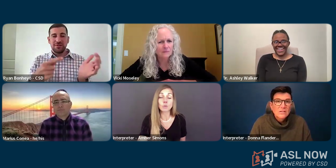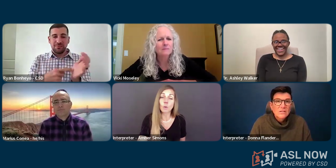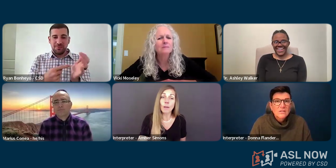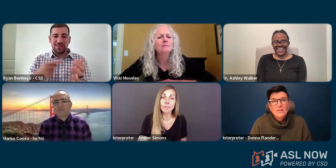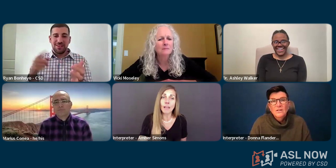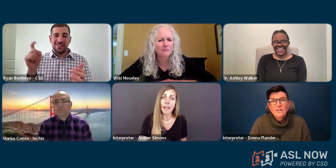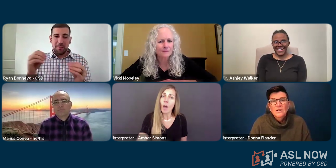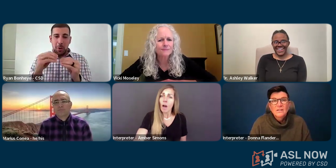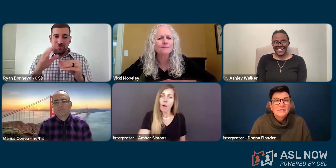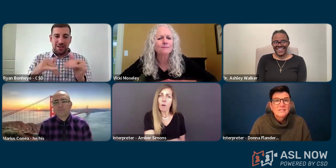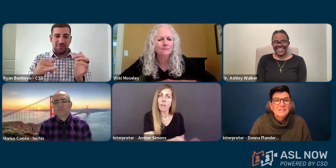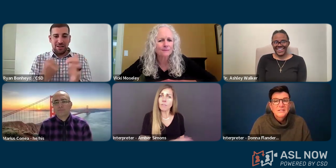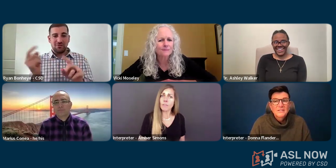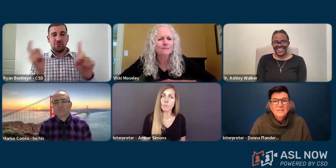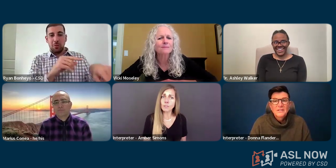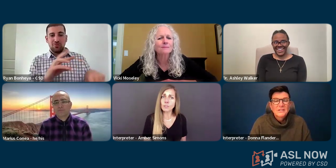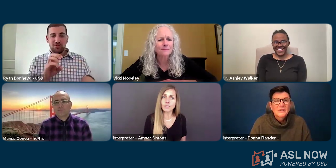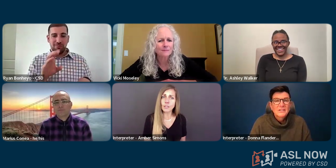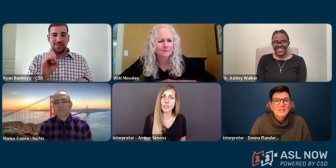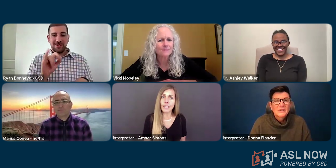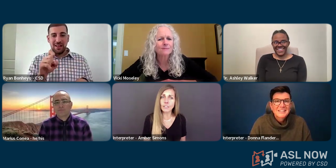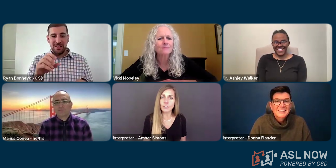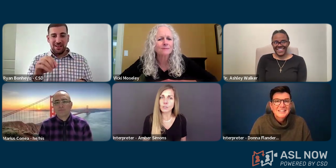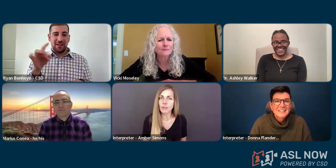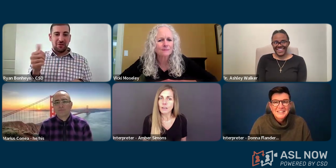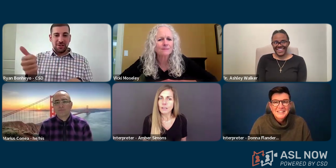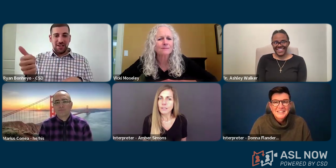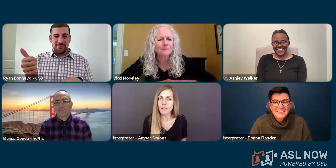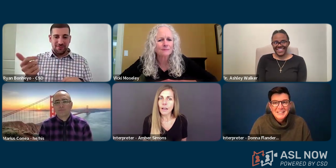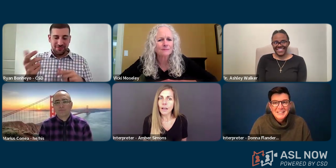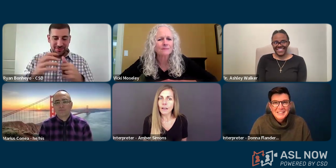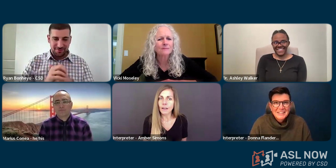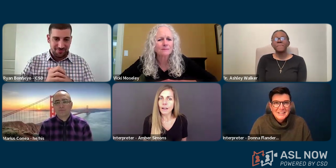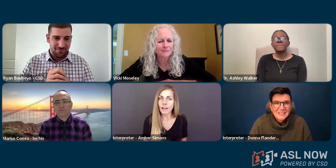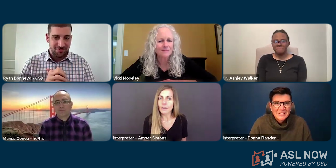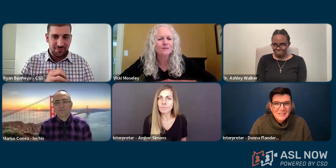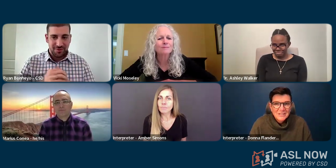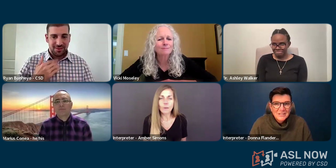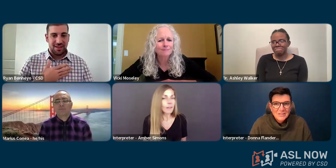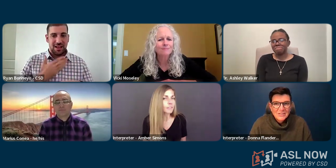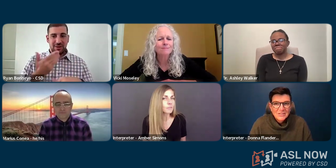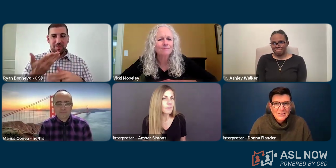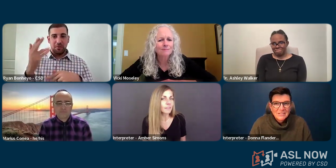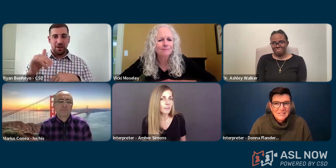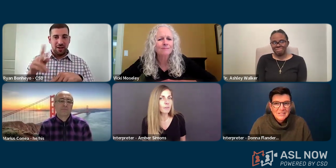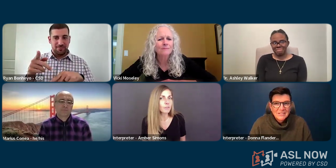to a website, all of the information is there in English. Yeah. It doesn't mean the deaf person